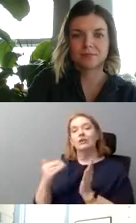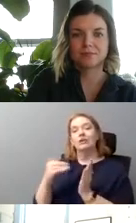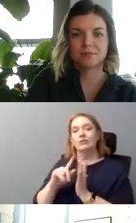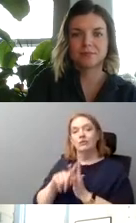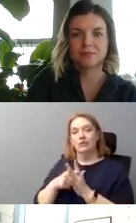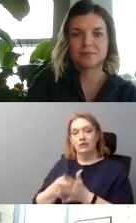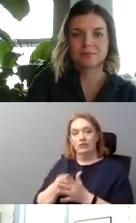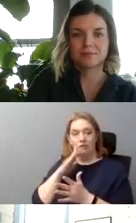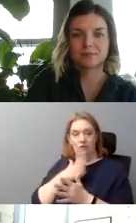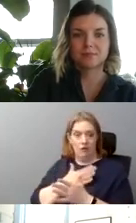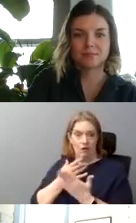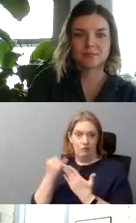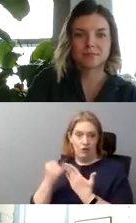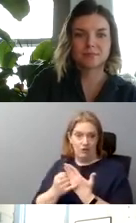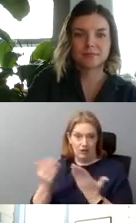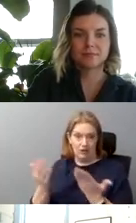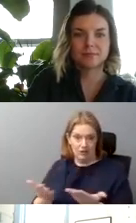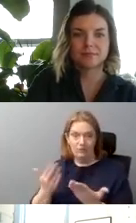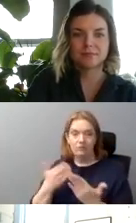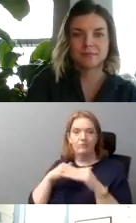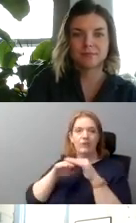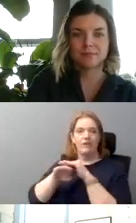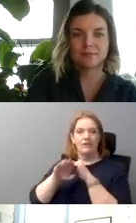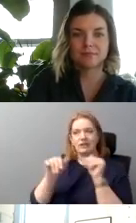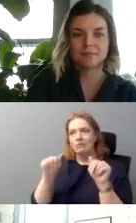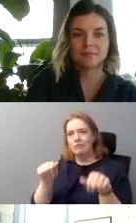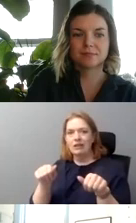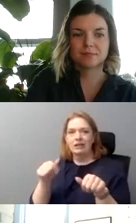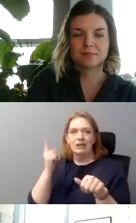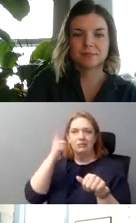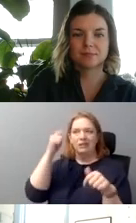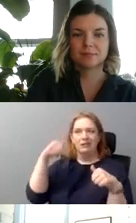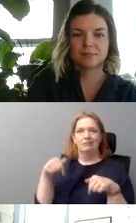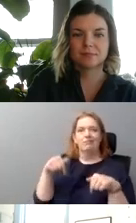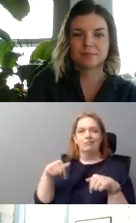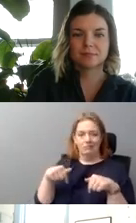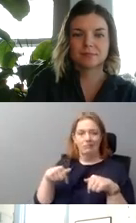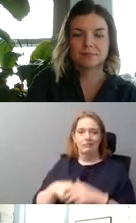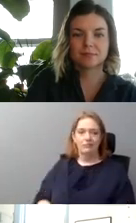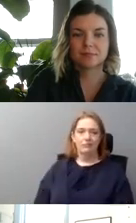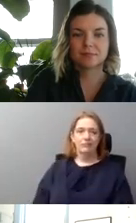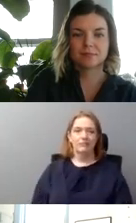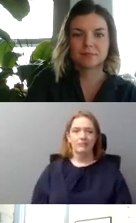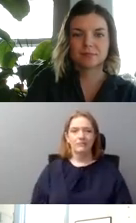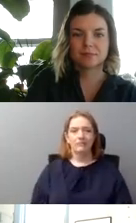that's also something that I have access and ability to do too. I really enjoy the public